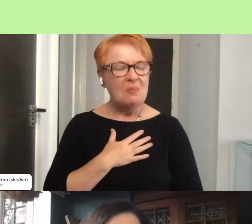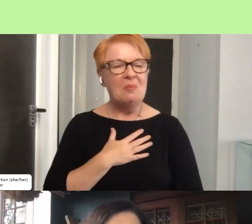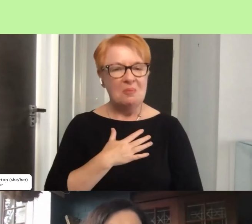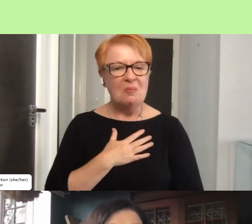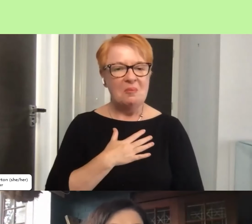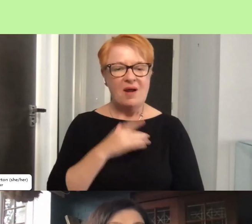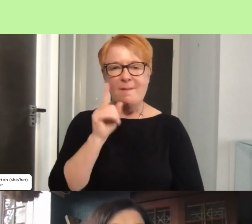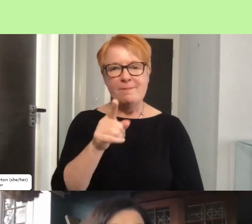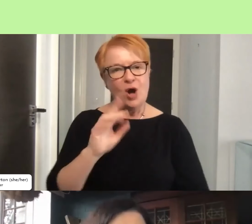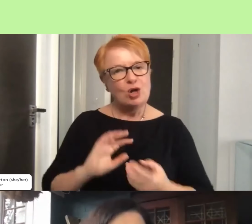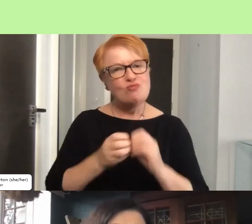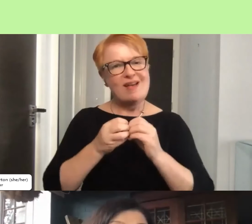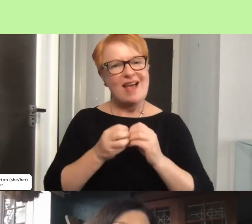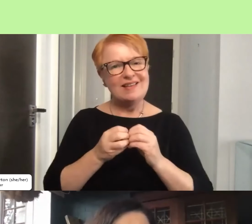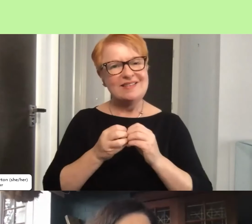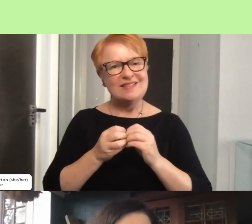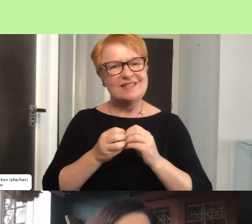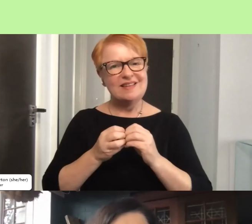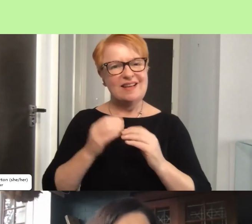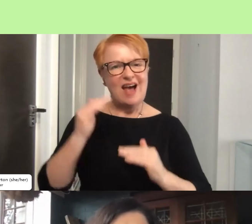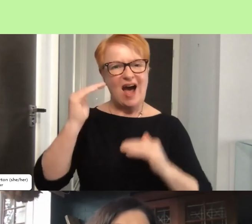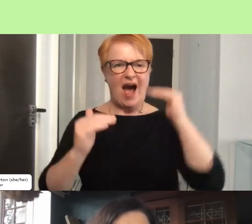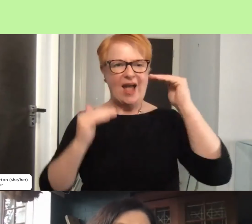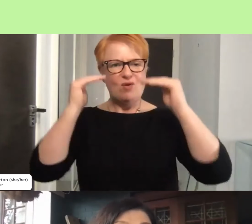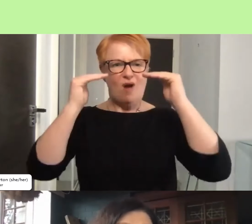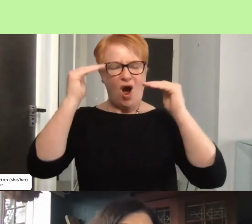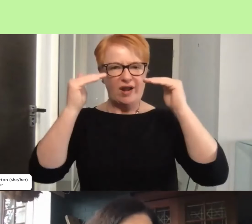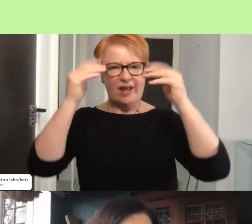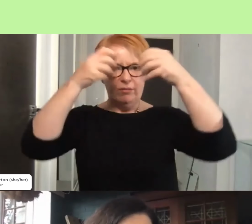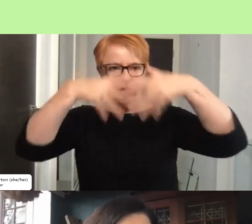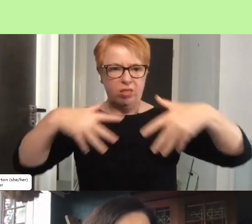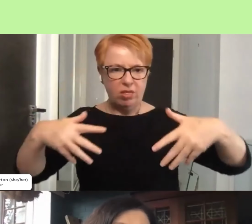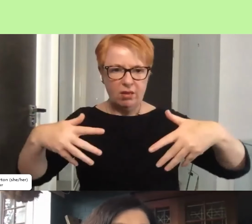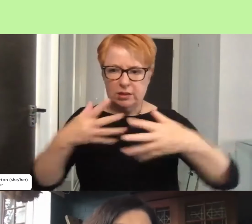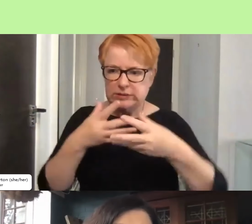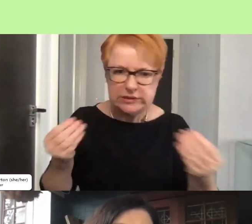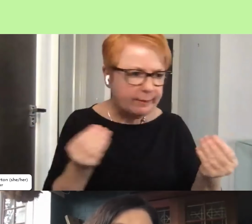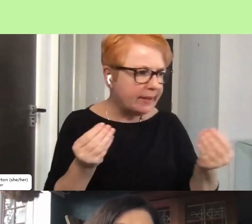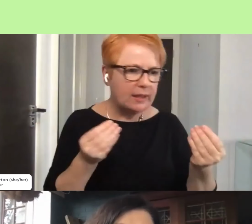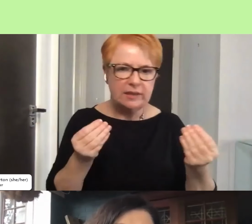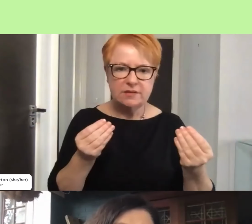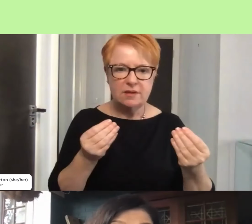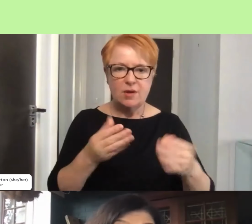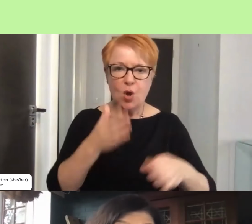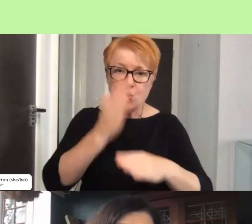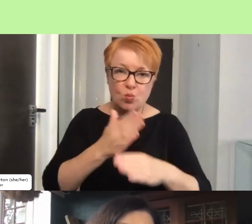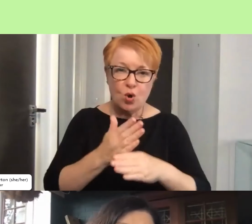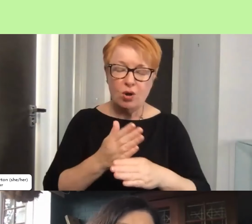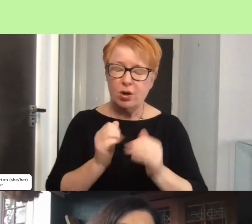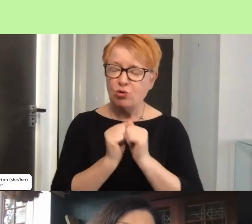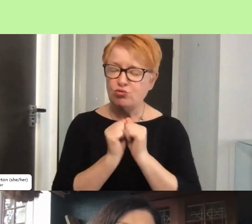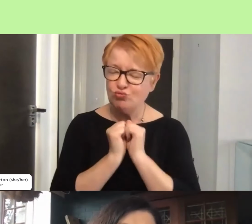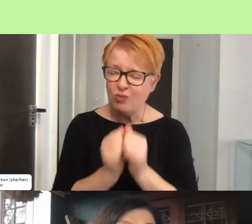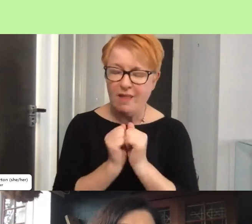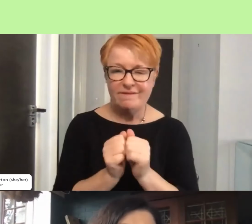that disappears our artwork that's really relevant and, and wonderful,